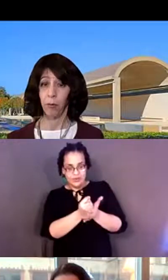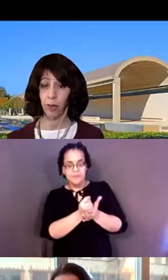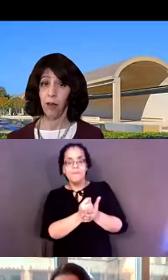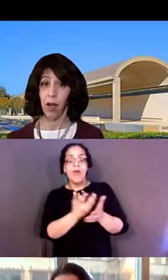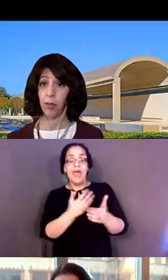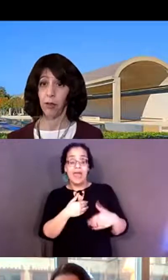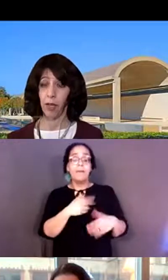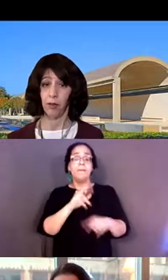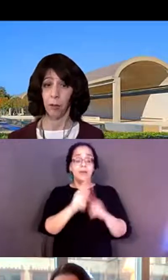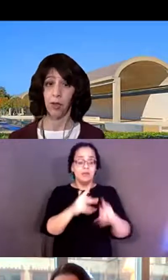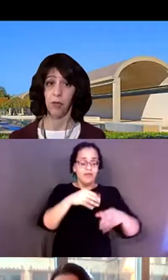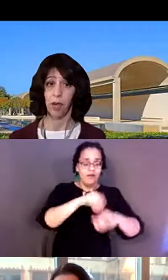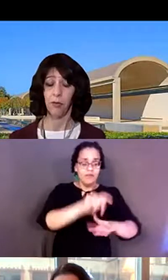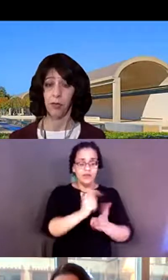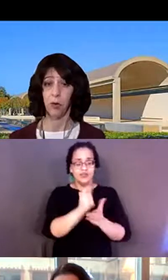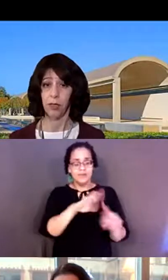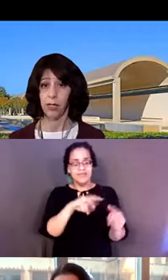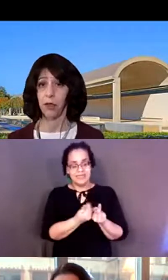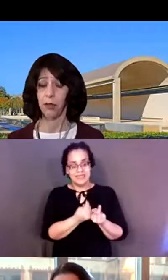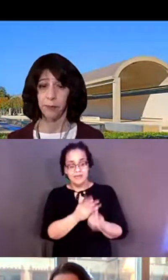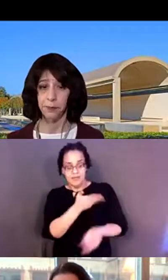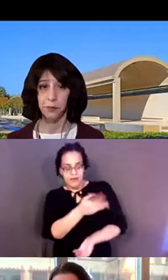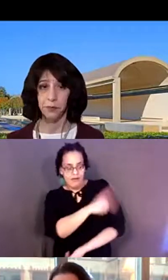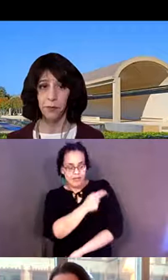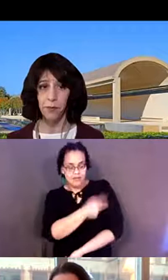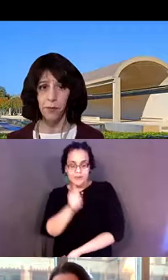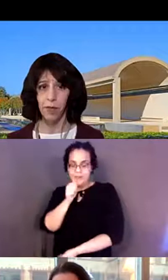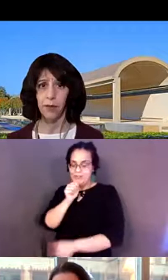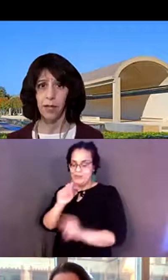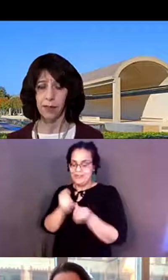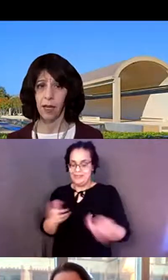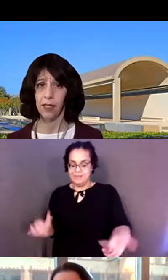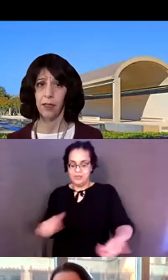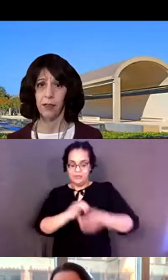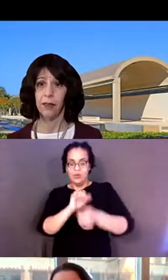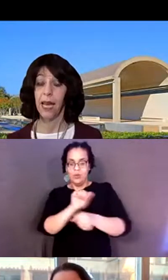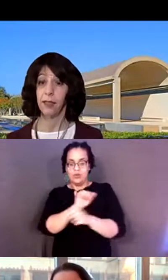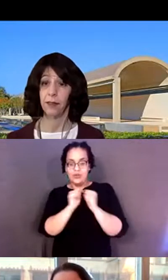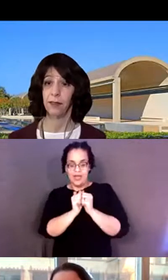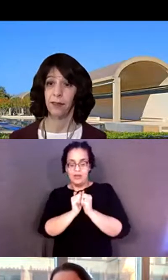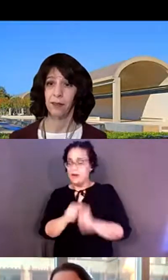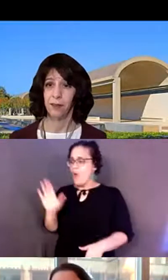the hospital and in their personal life to work together. Next slide.